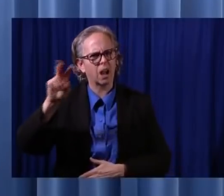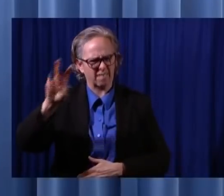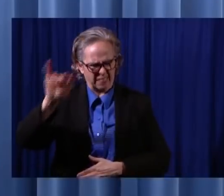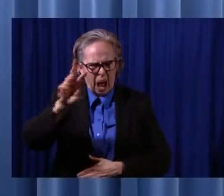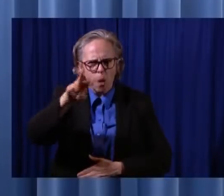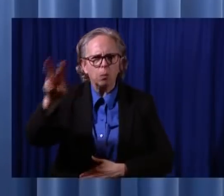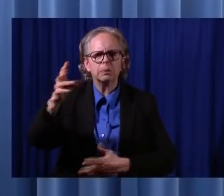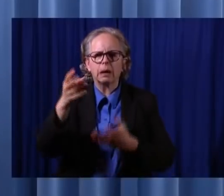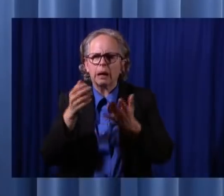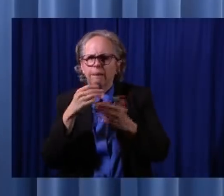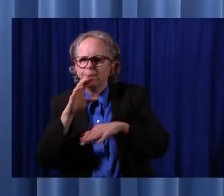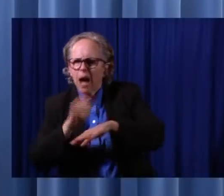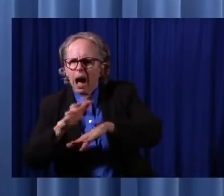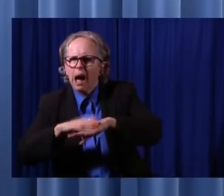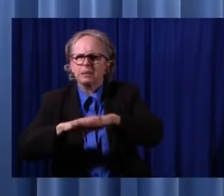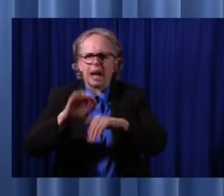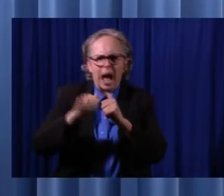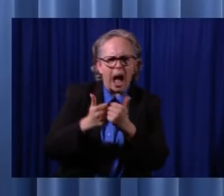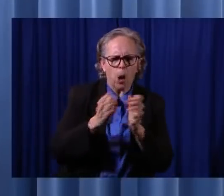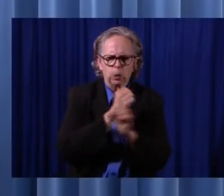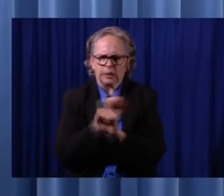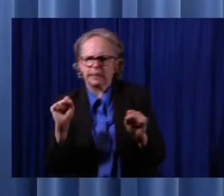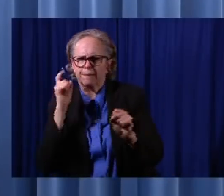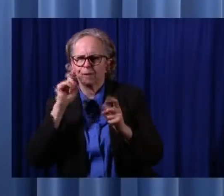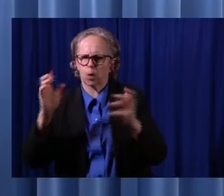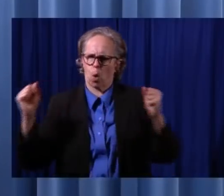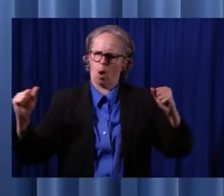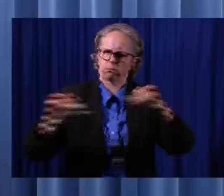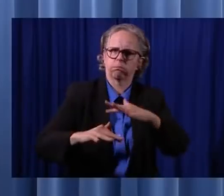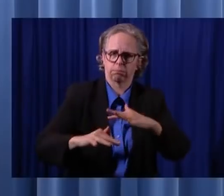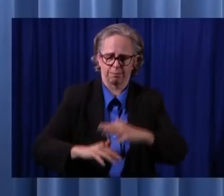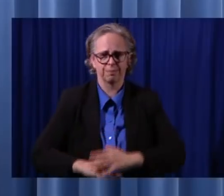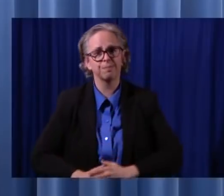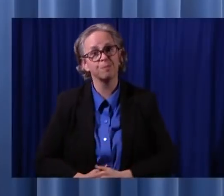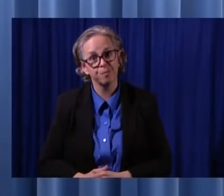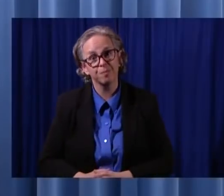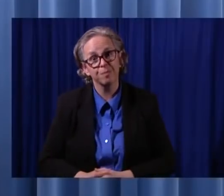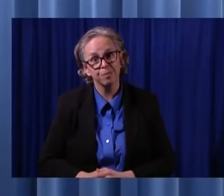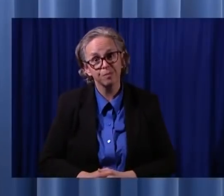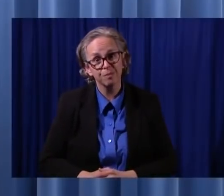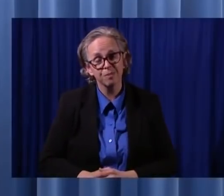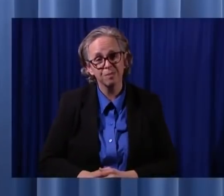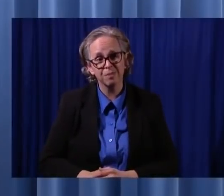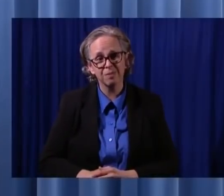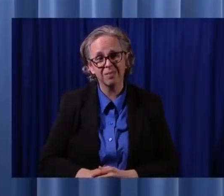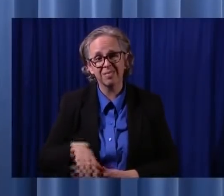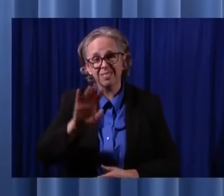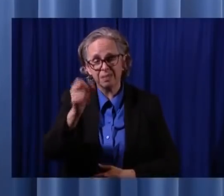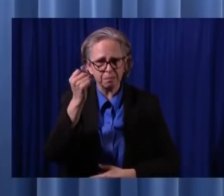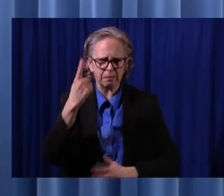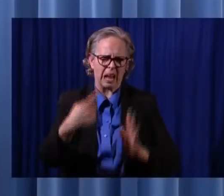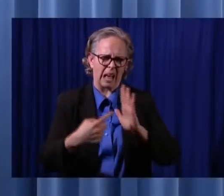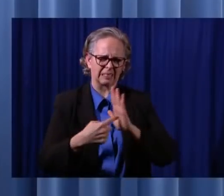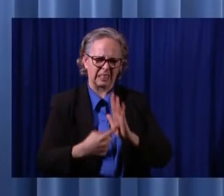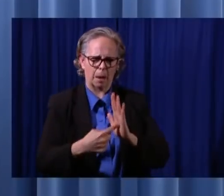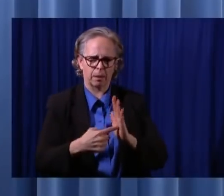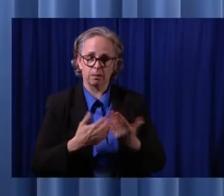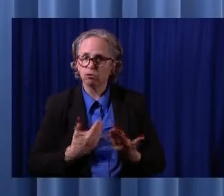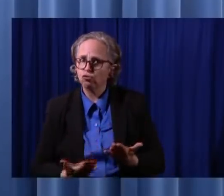TOGETHER SOME SUGGESTED BEST PRACTICES FOR PLACES OF WORSHIP AND TO KEEP IN MIND AS THEY REOPEN AND THAT CAN BE FOUND AT